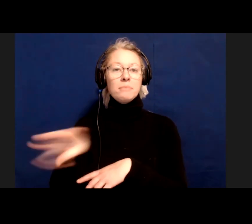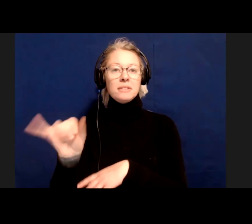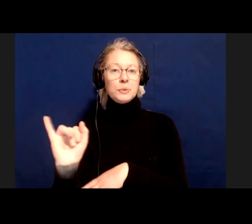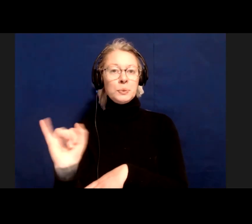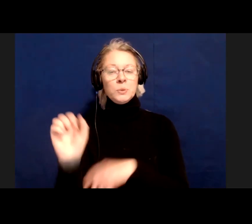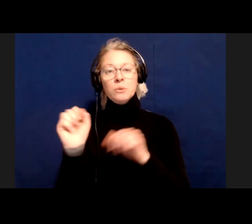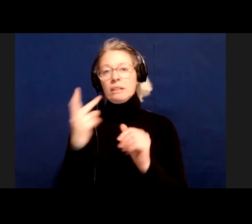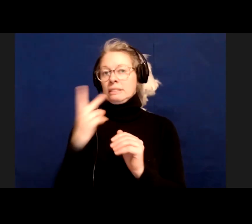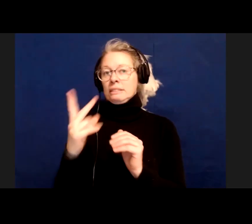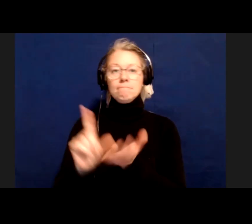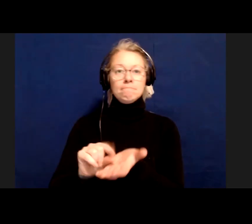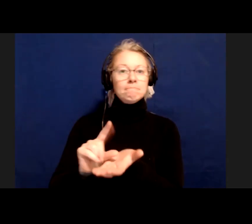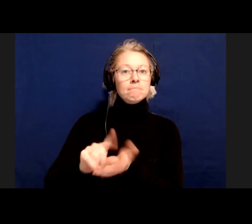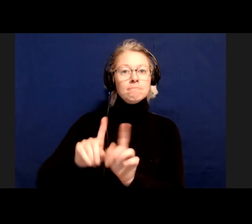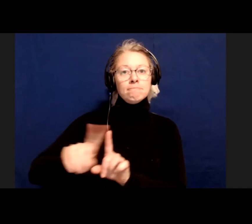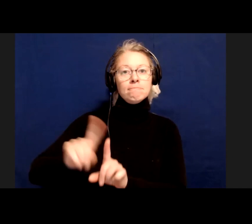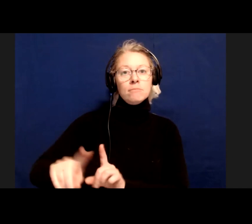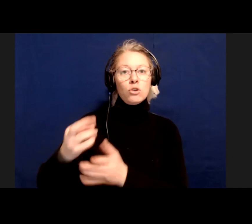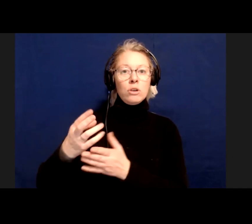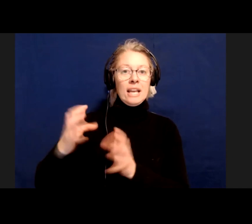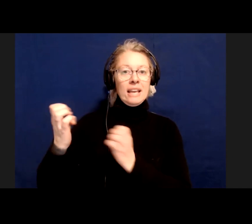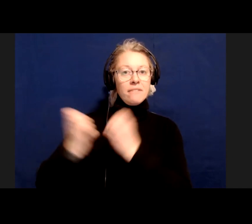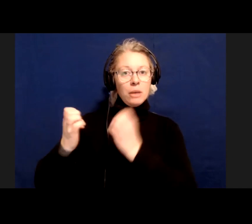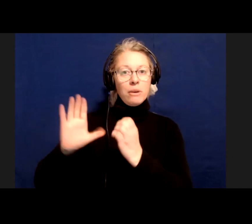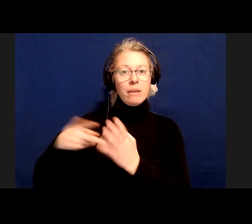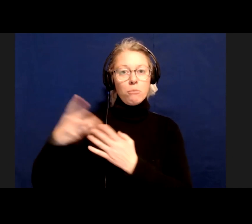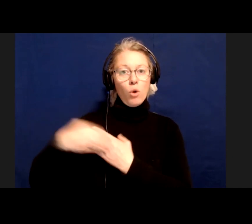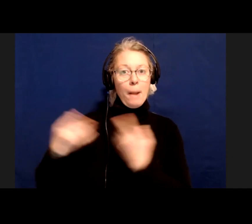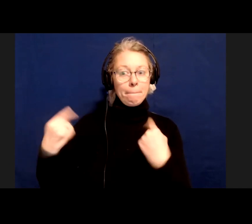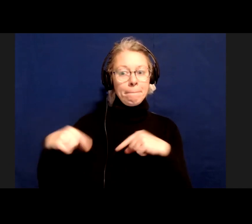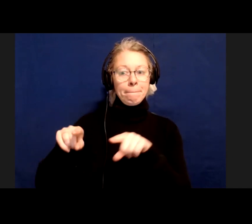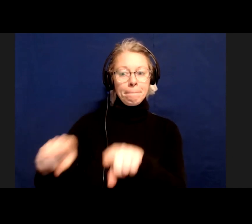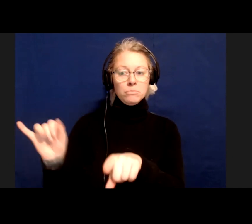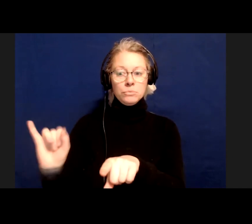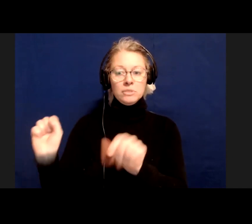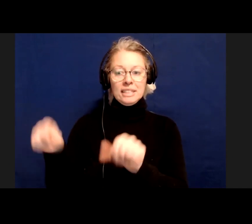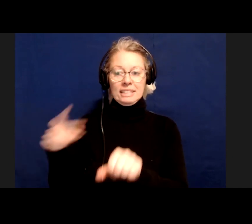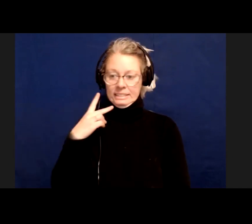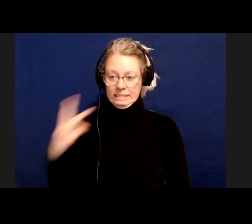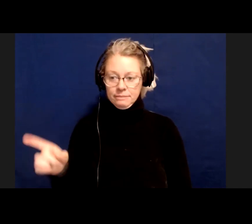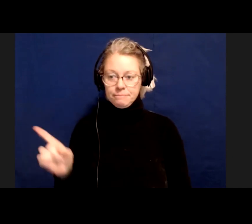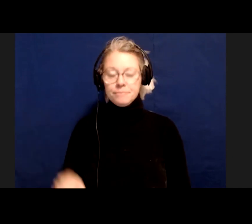the ongoing evaluation of the program that's been running concurrently with that.